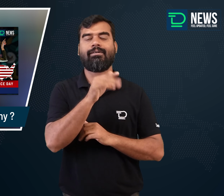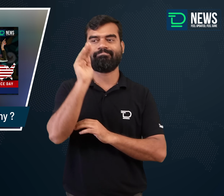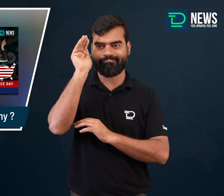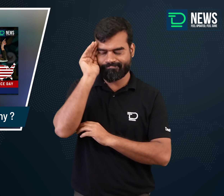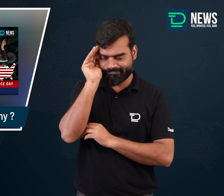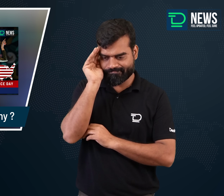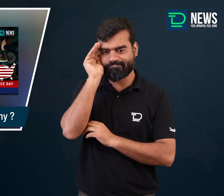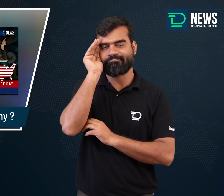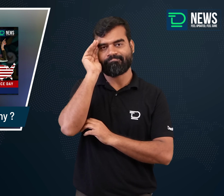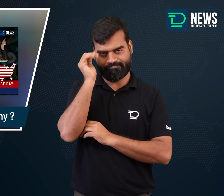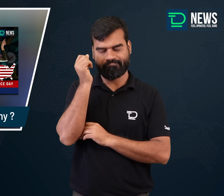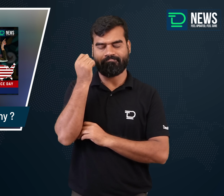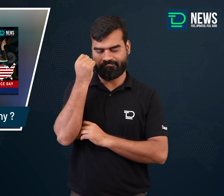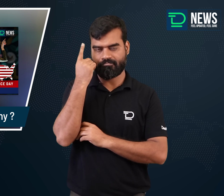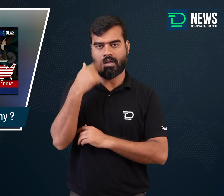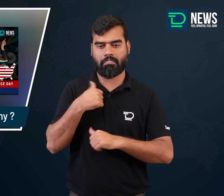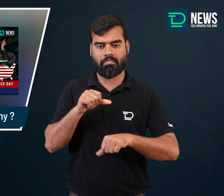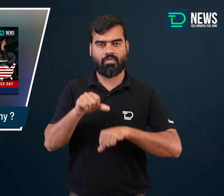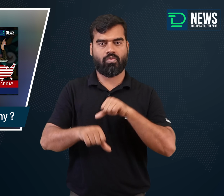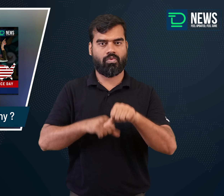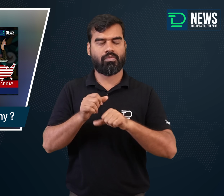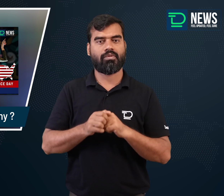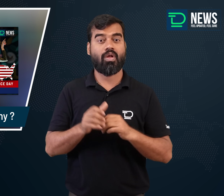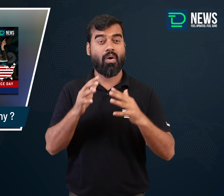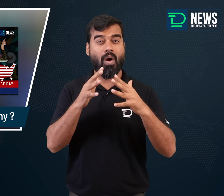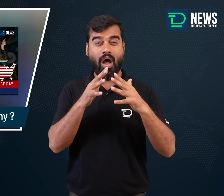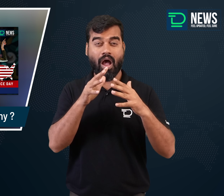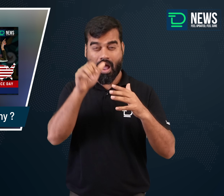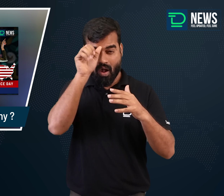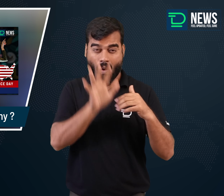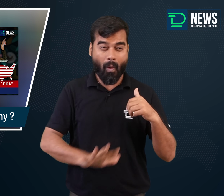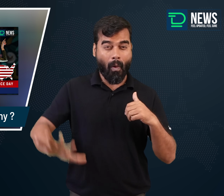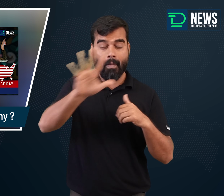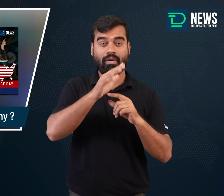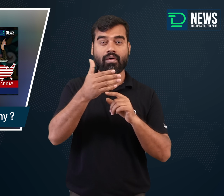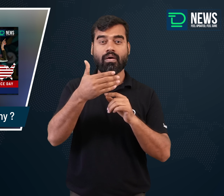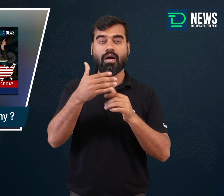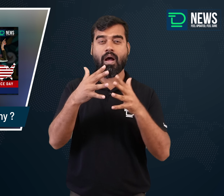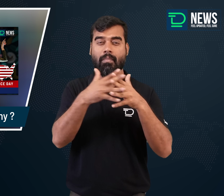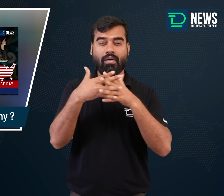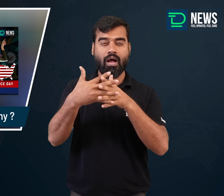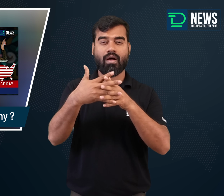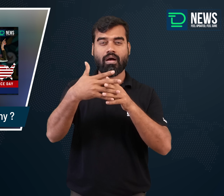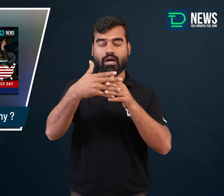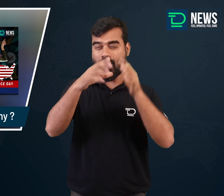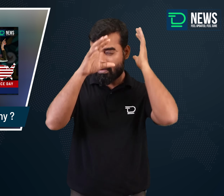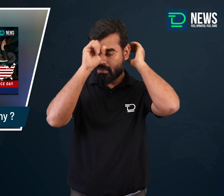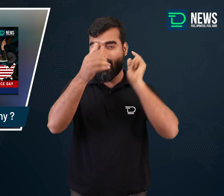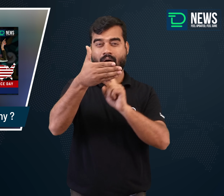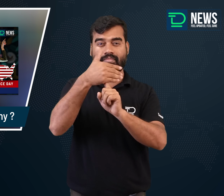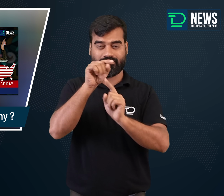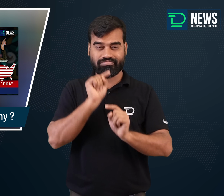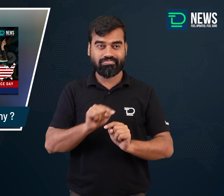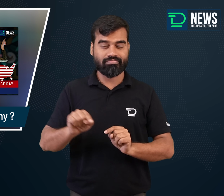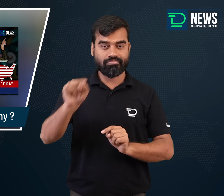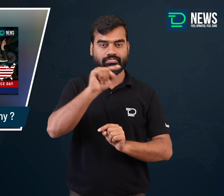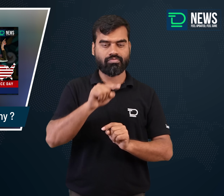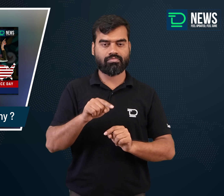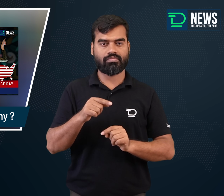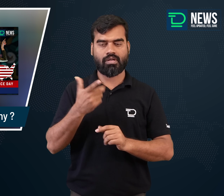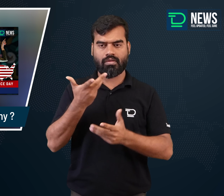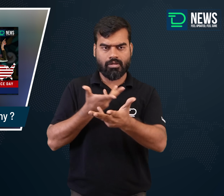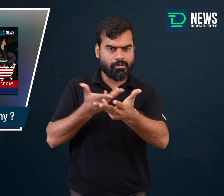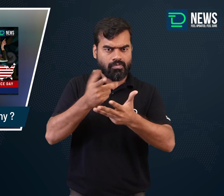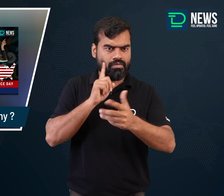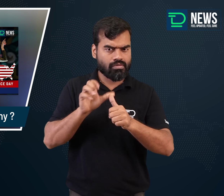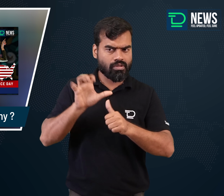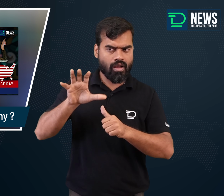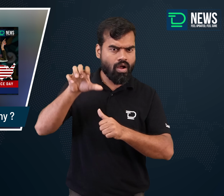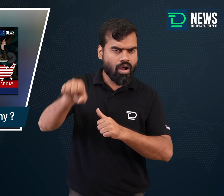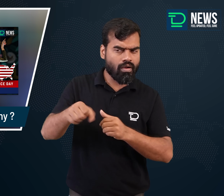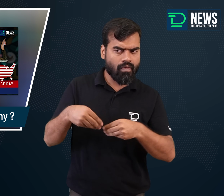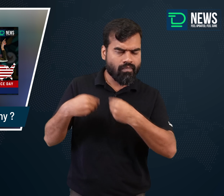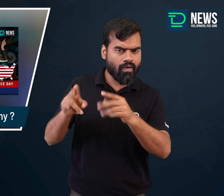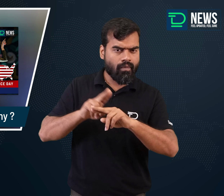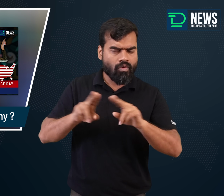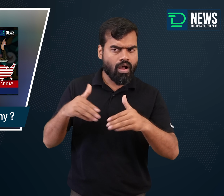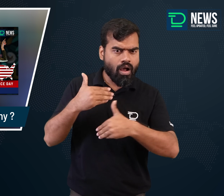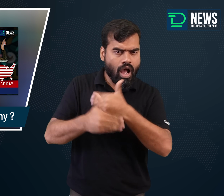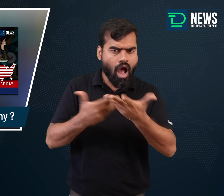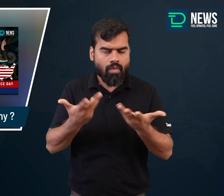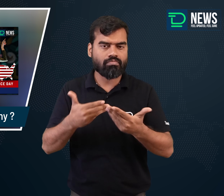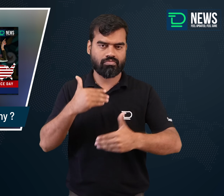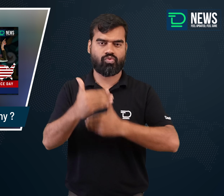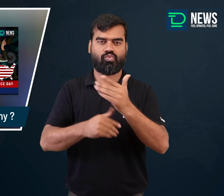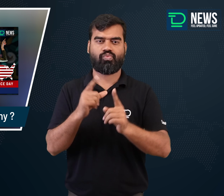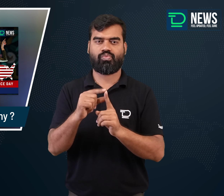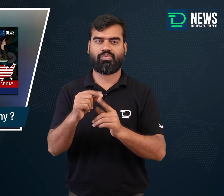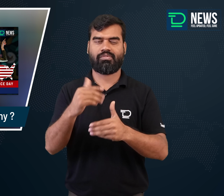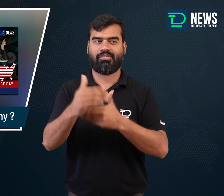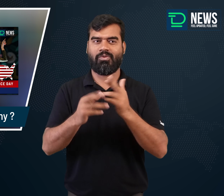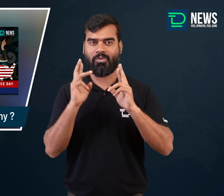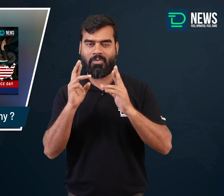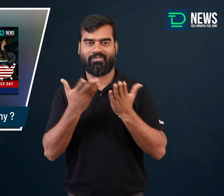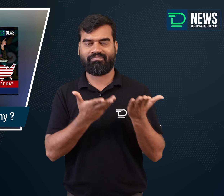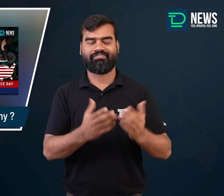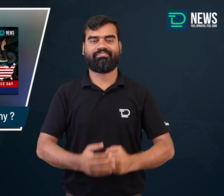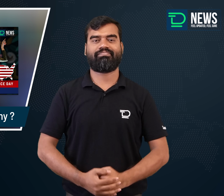He listened and promised that the Indian US consulate will work more inclusively for Deaf accessibility.